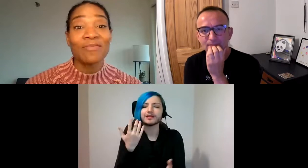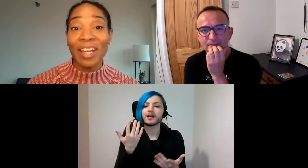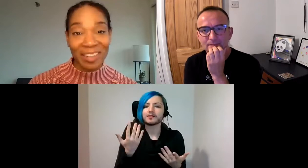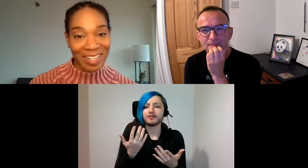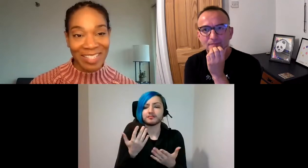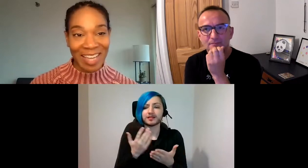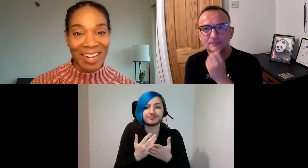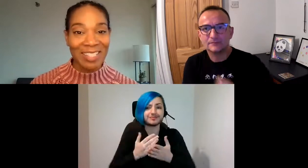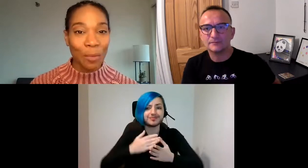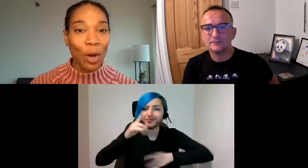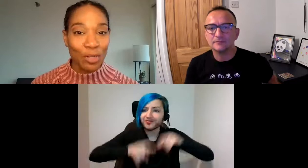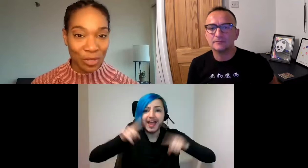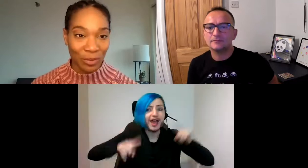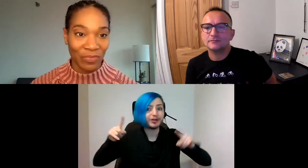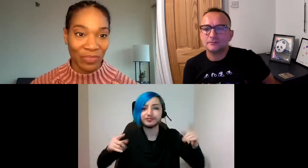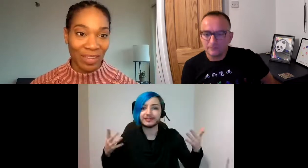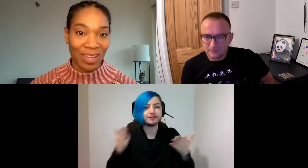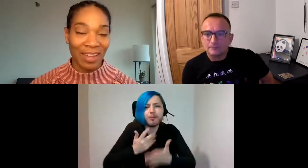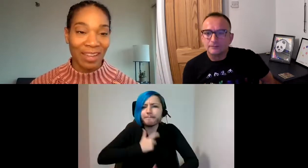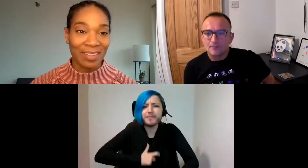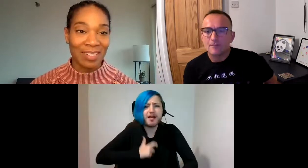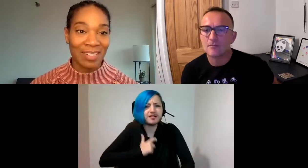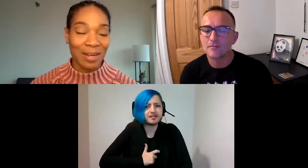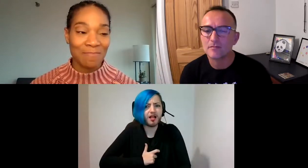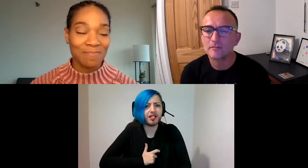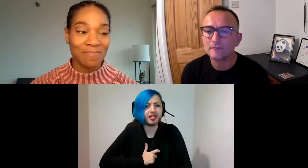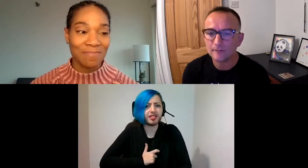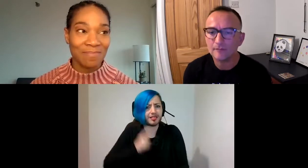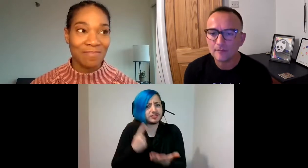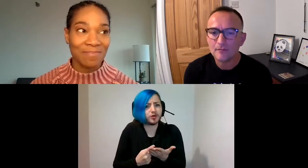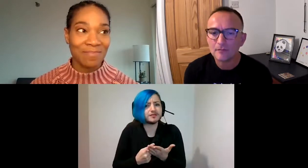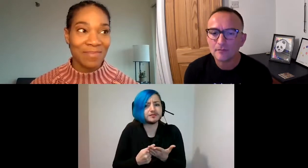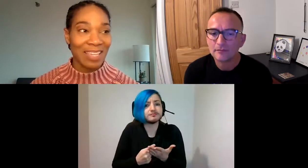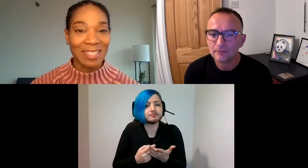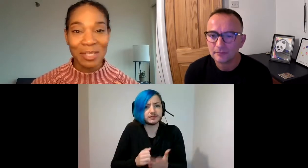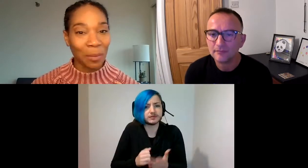But just, I guess the conversation and how to present